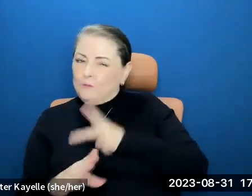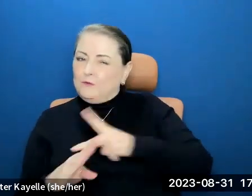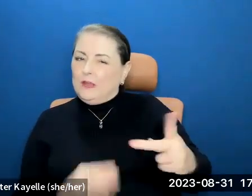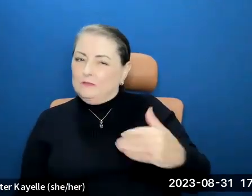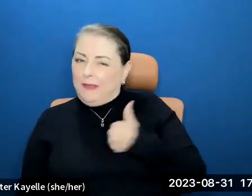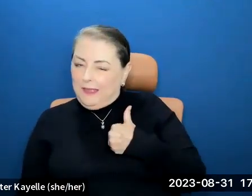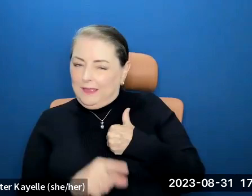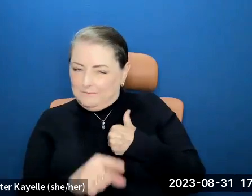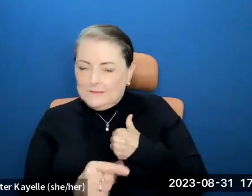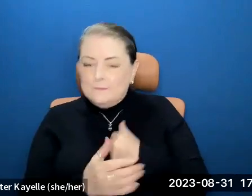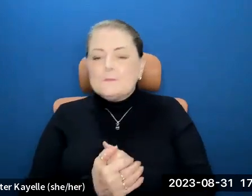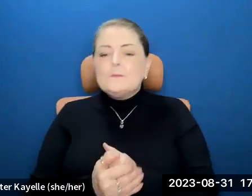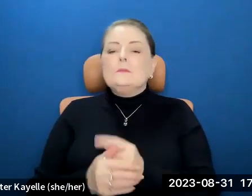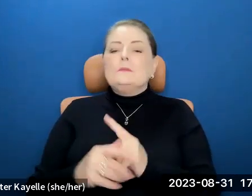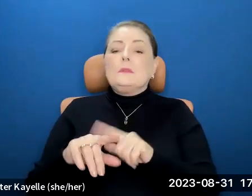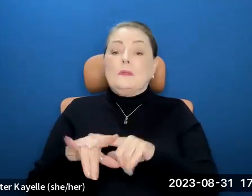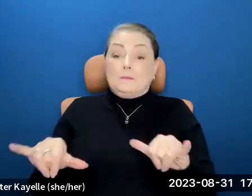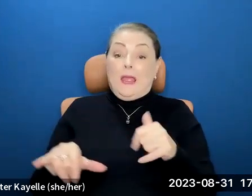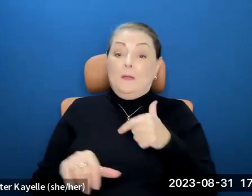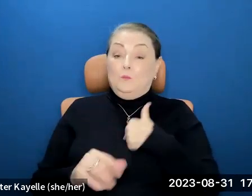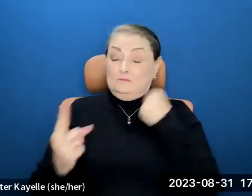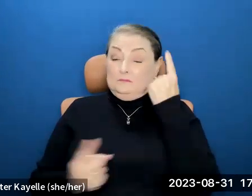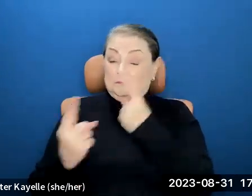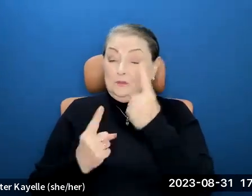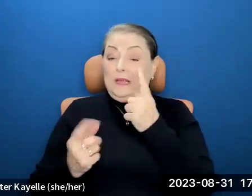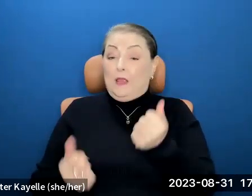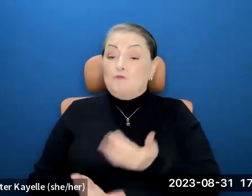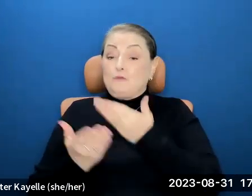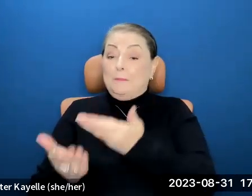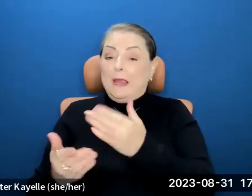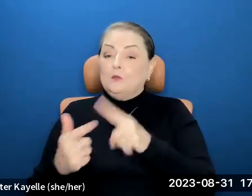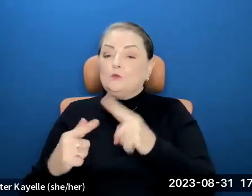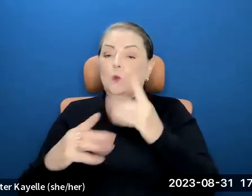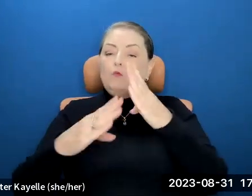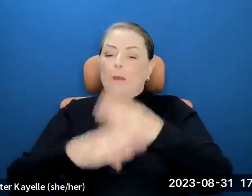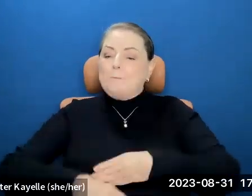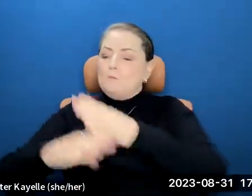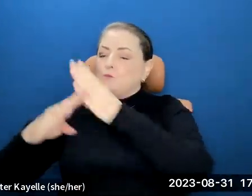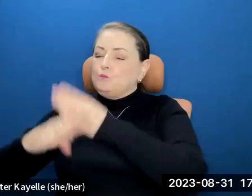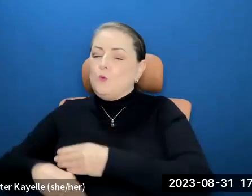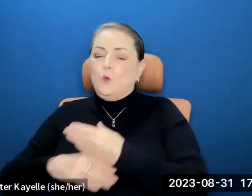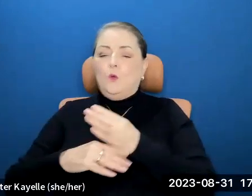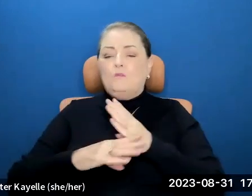we are also considering a recommendation to remove restrictive language that requires a portion of